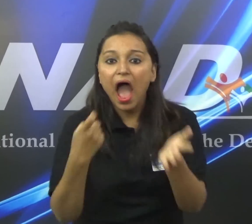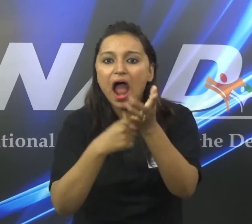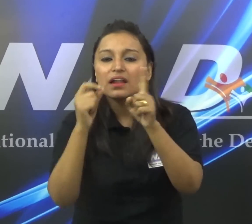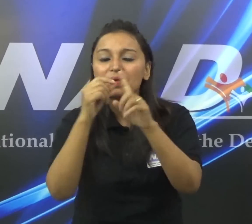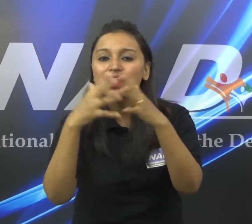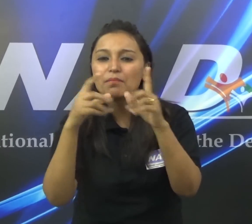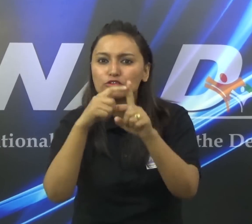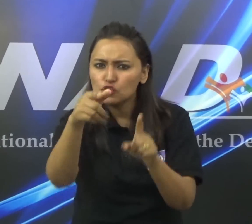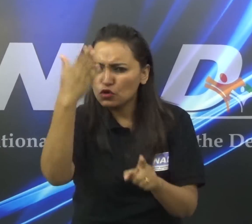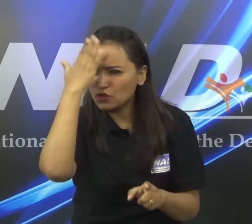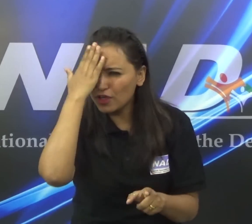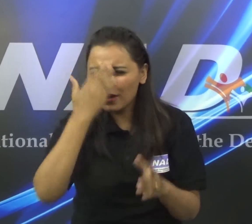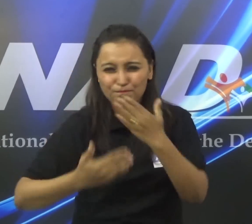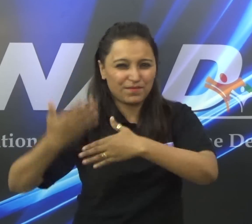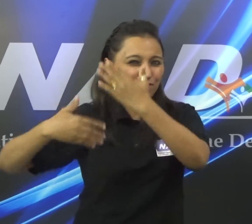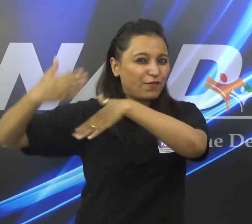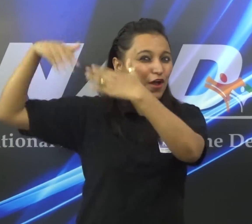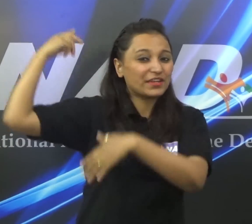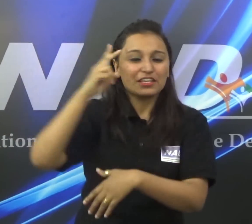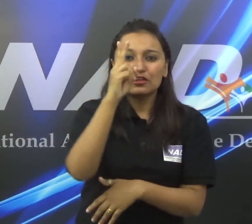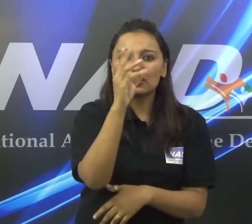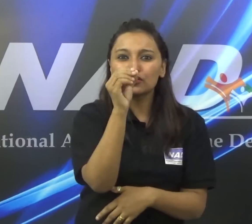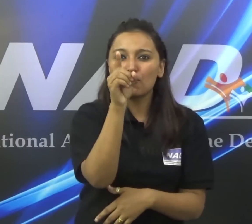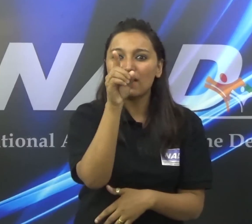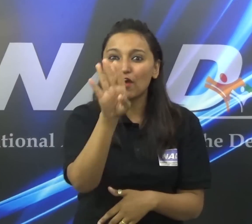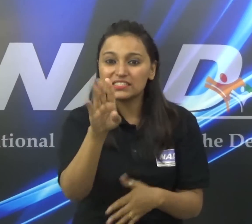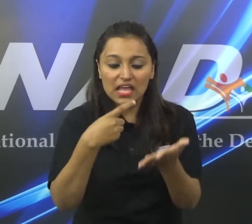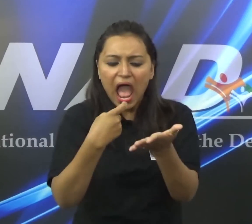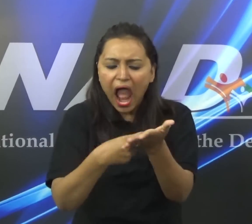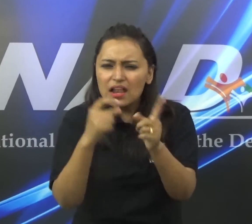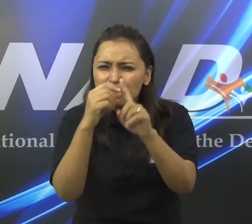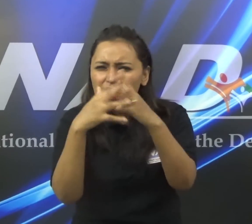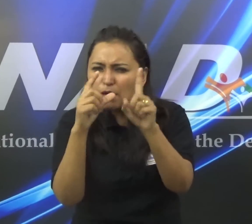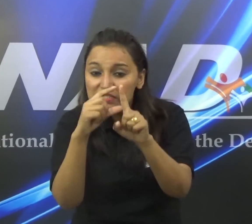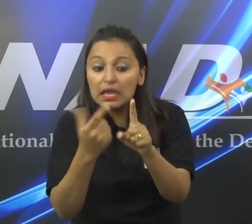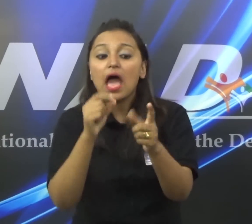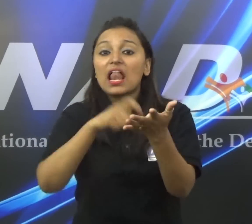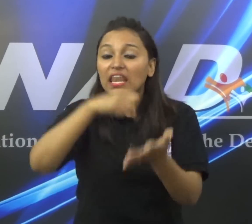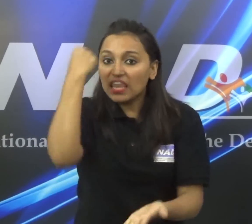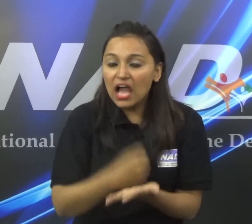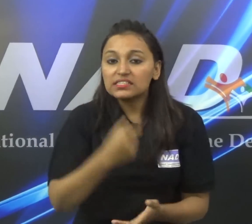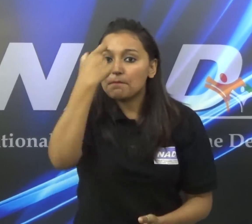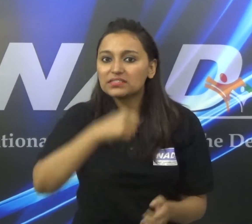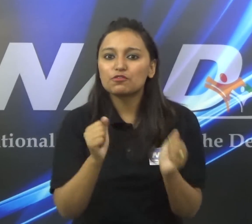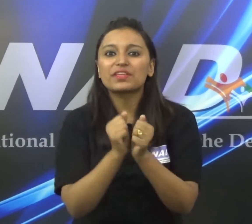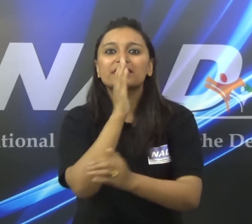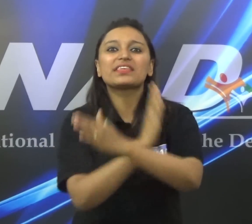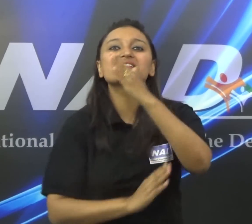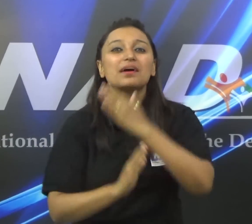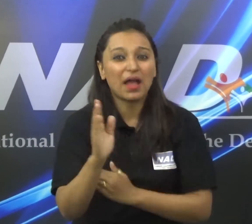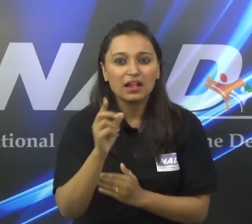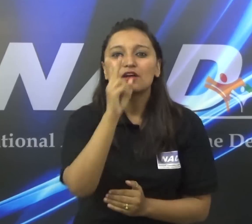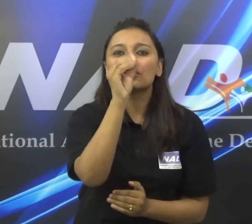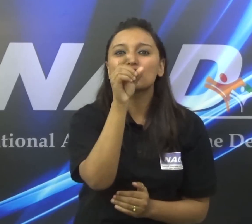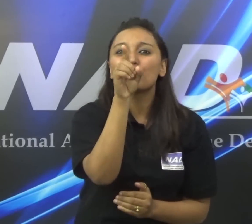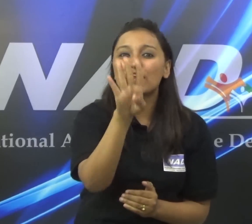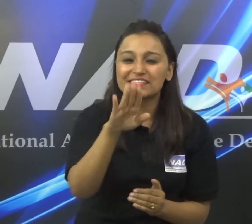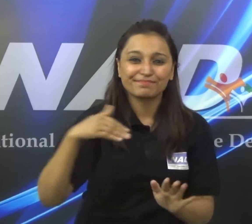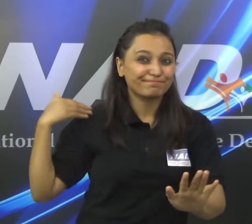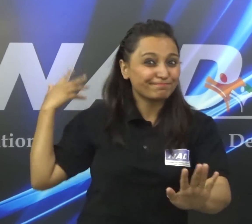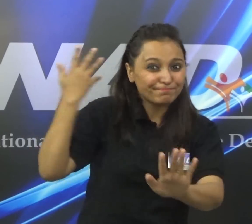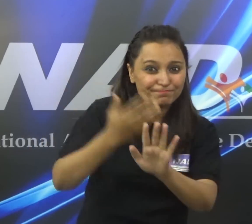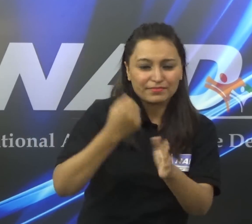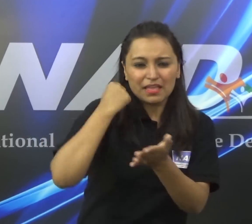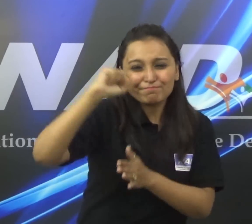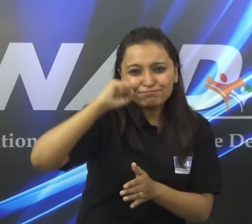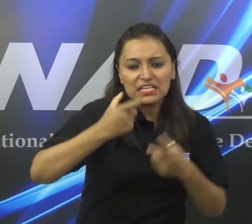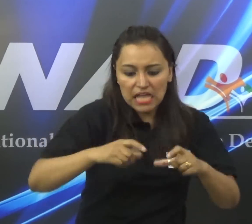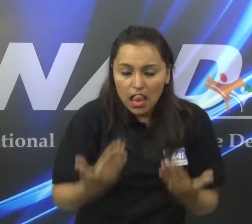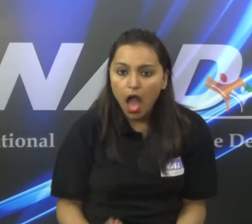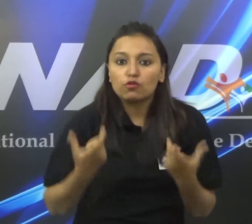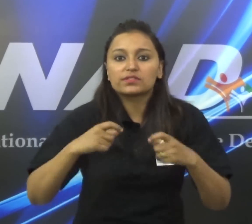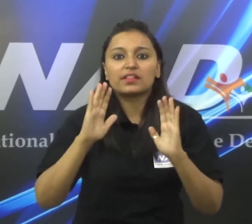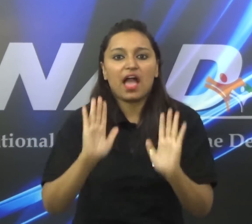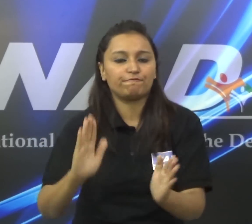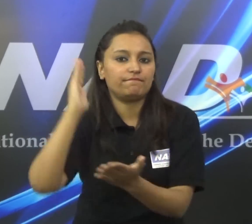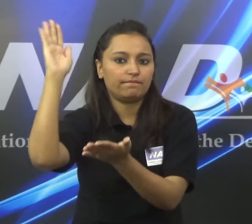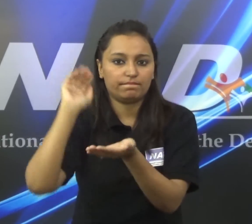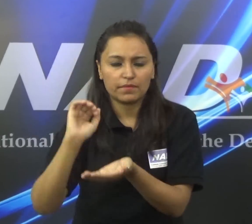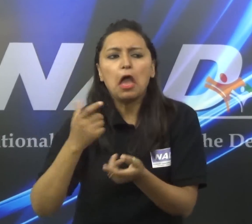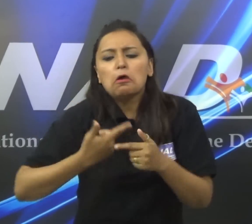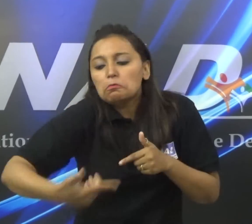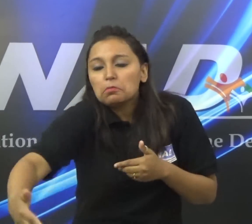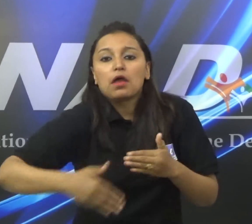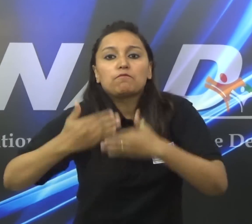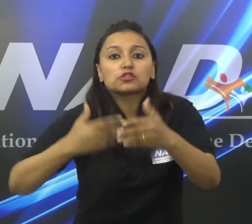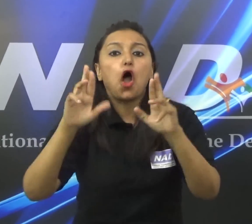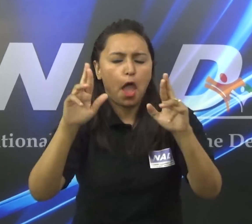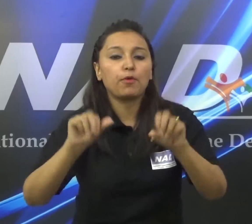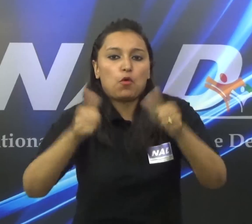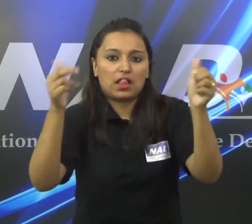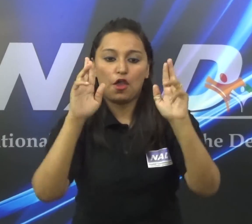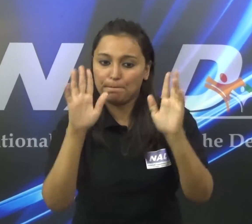Rights of Persons of Disabilities Bill 2014 is still pending. We are hopeful for its approval.